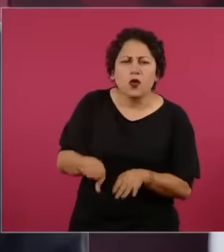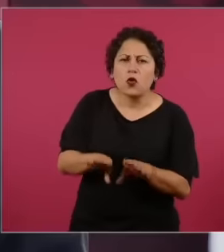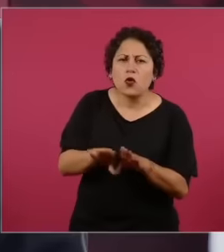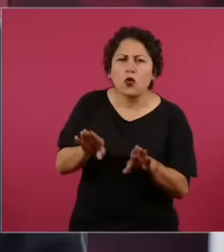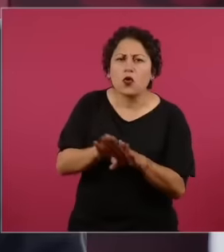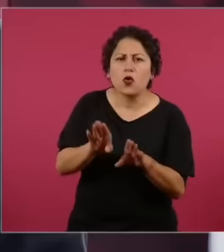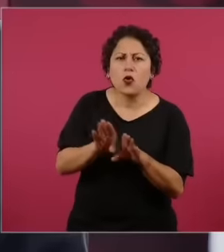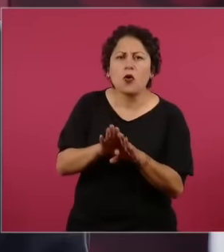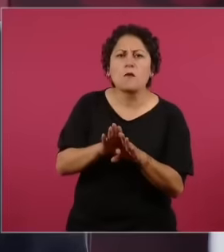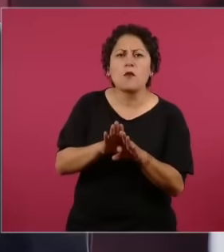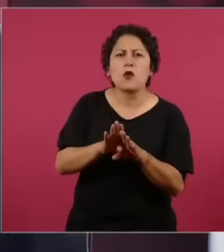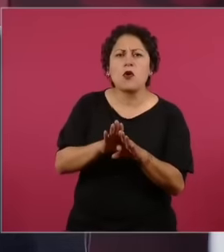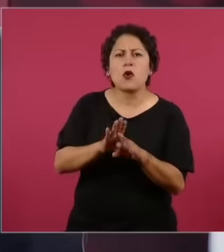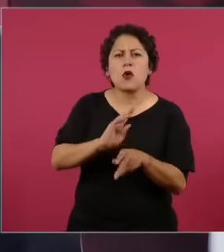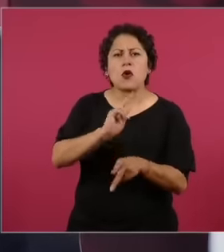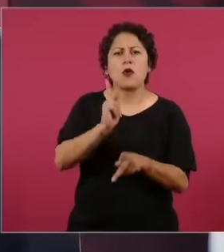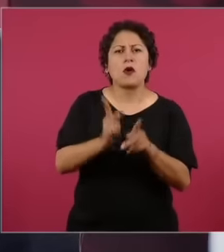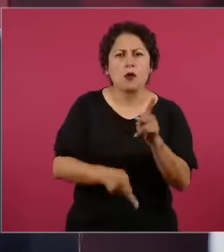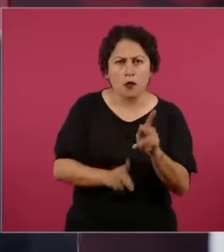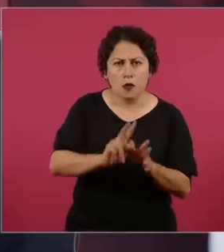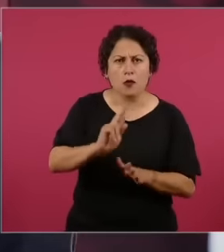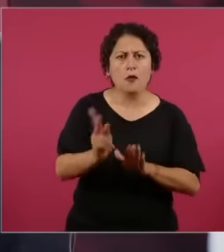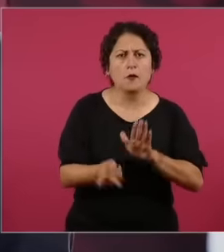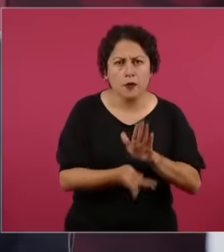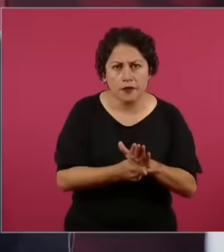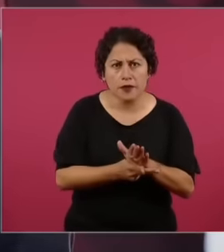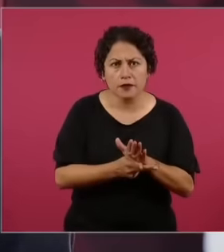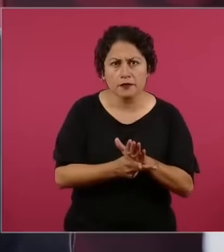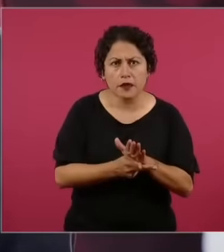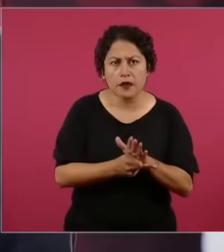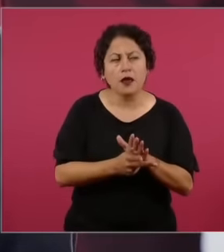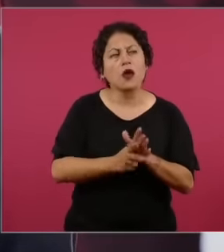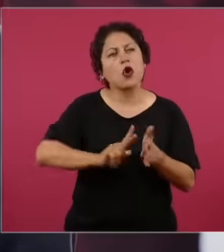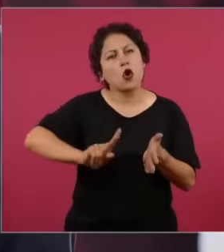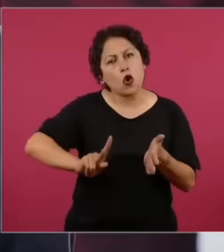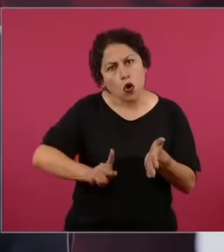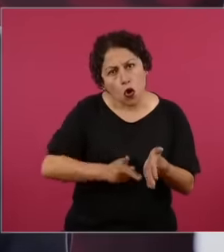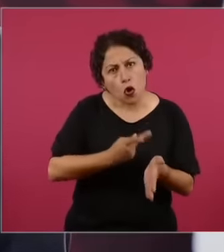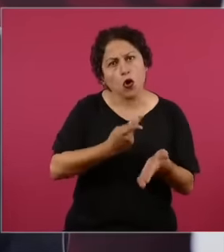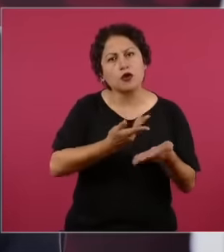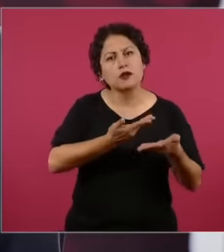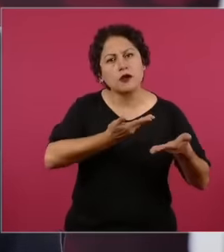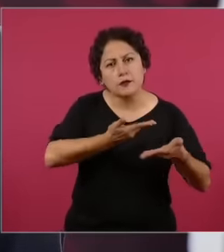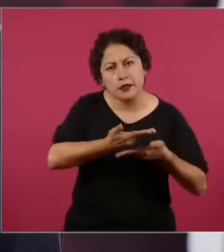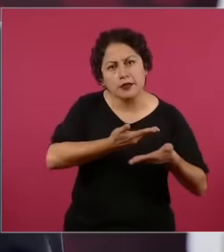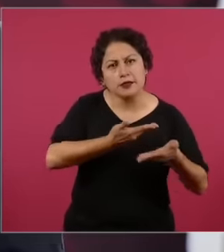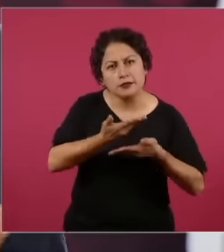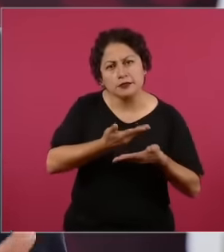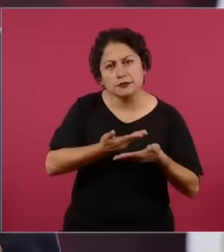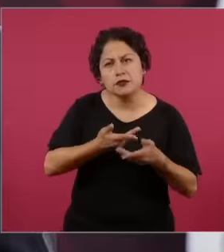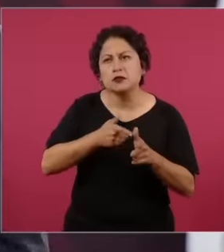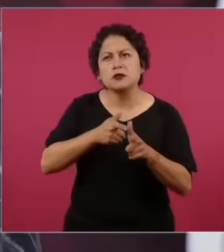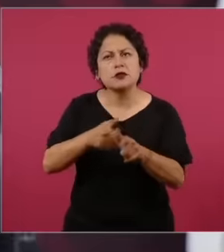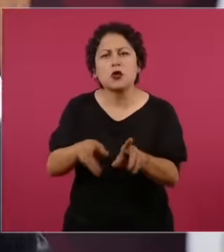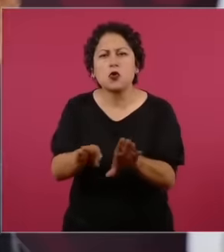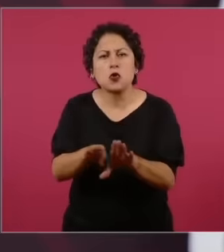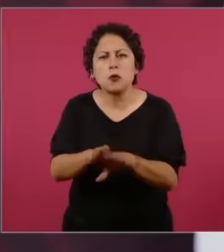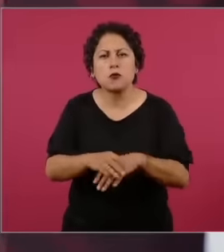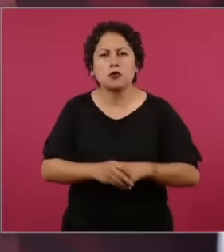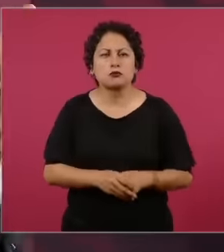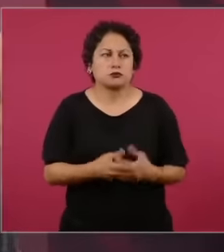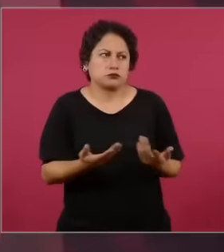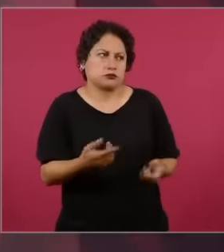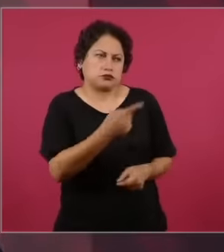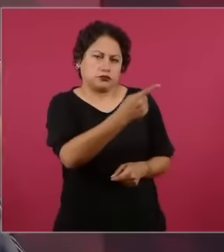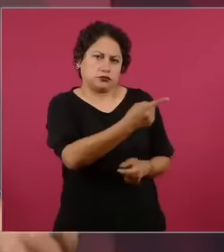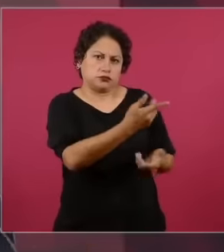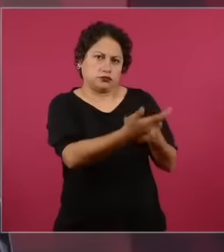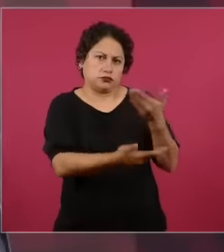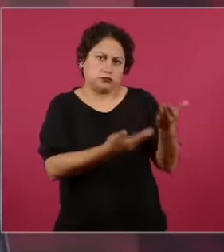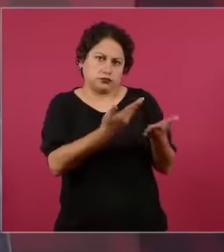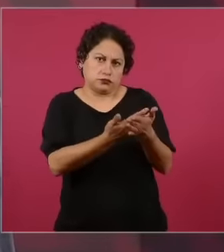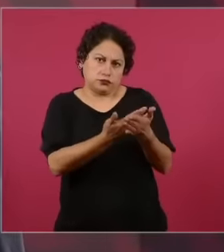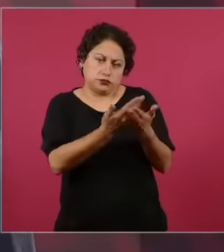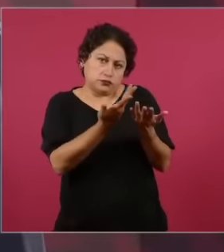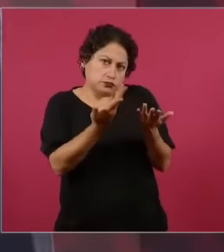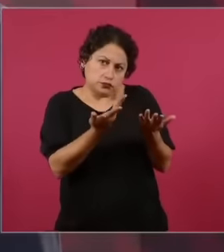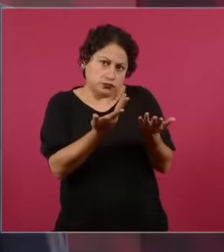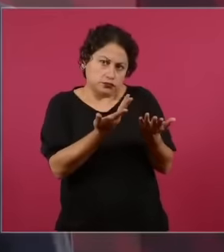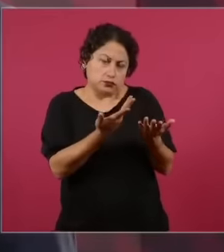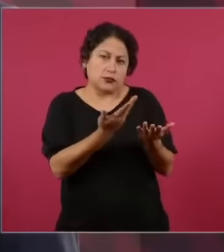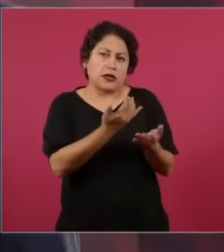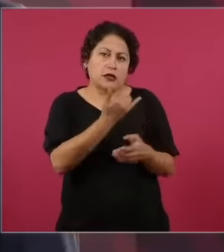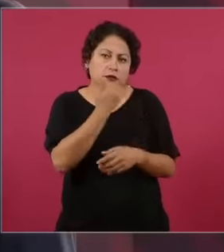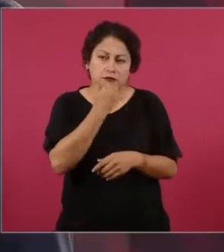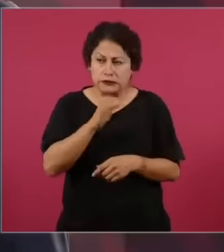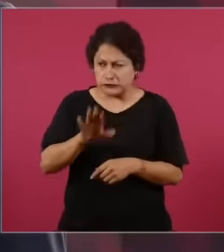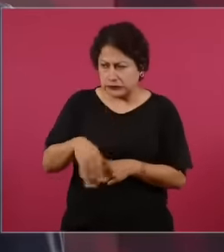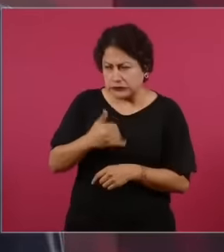them, an apology whatever this that